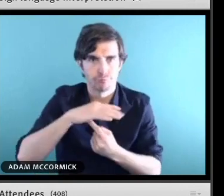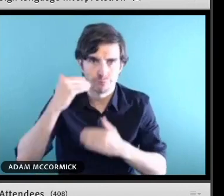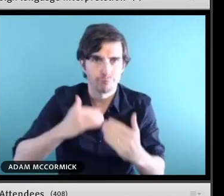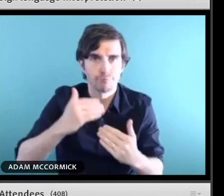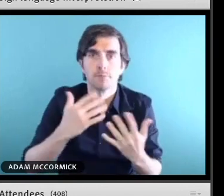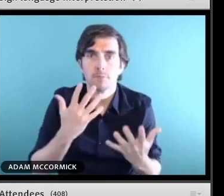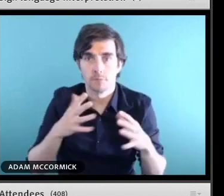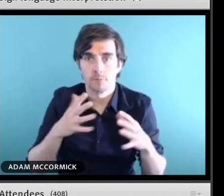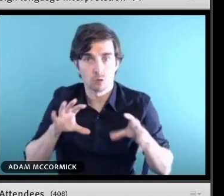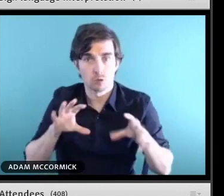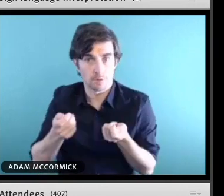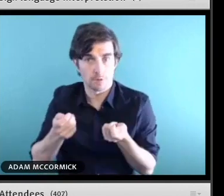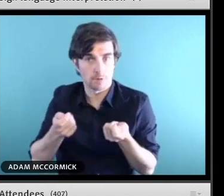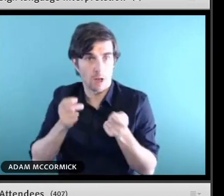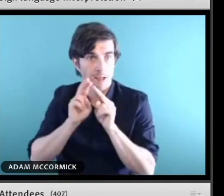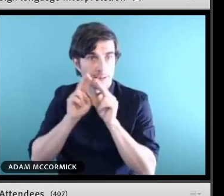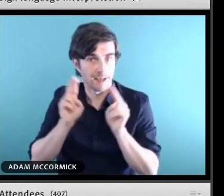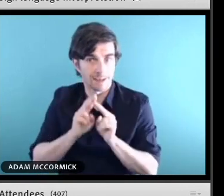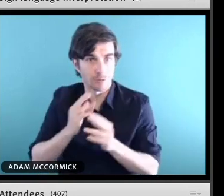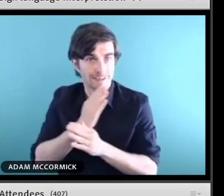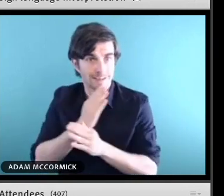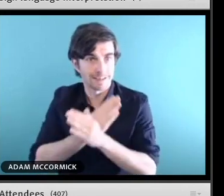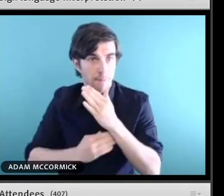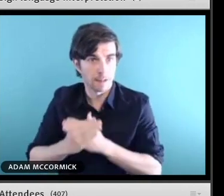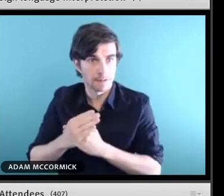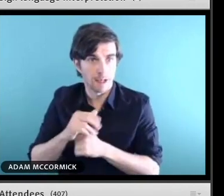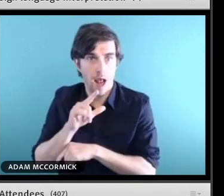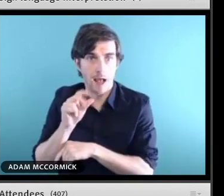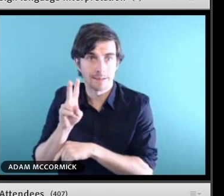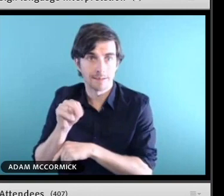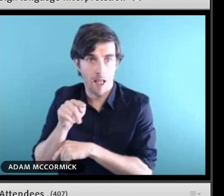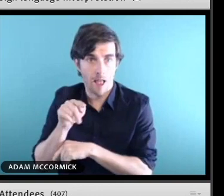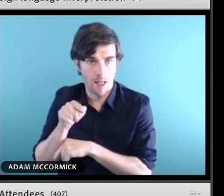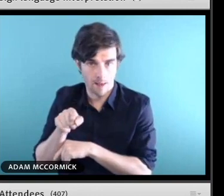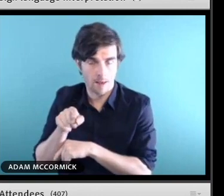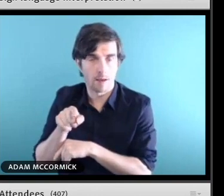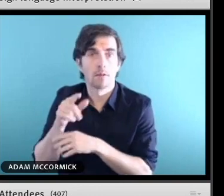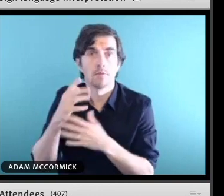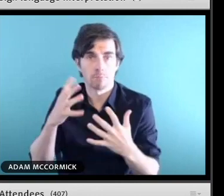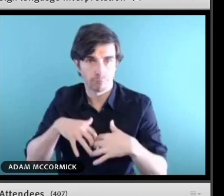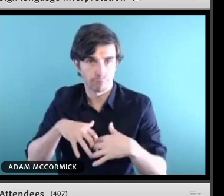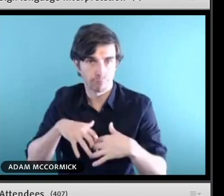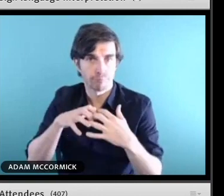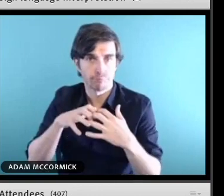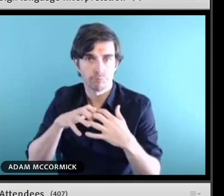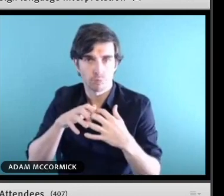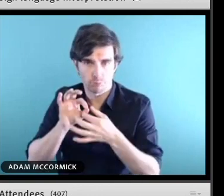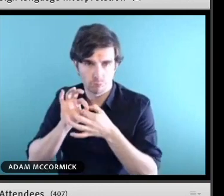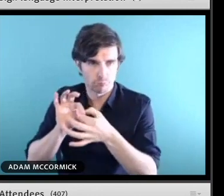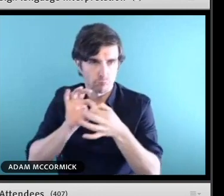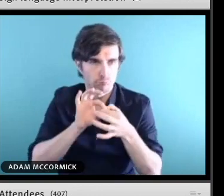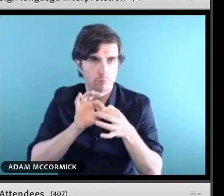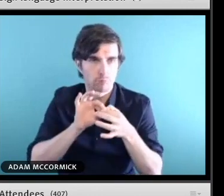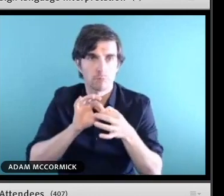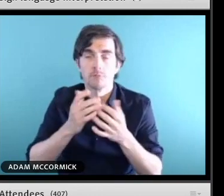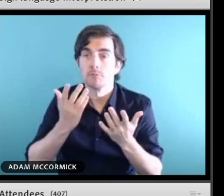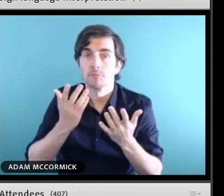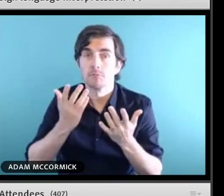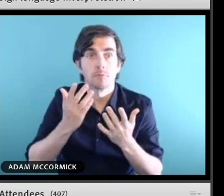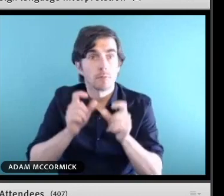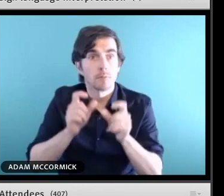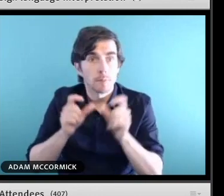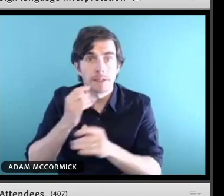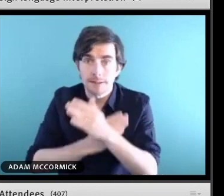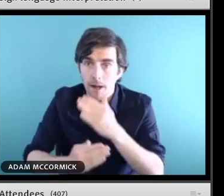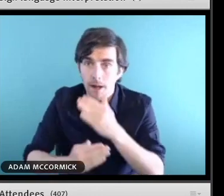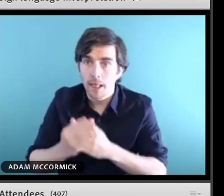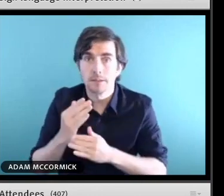very positive during the process of developing the ISC guidelines. We also set up a working